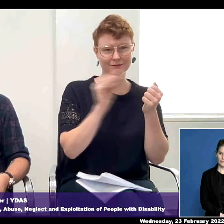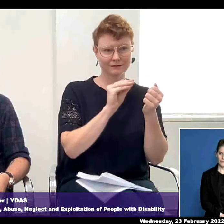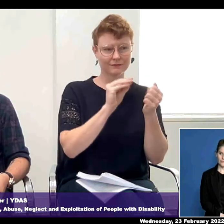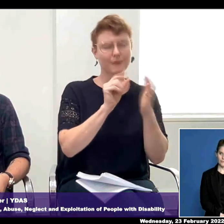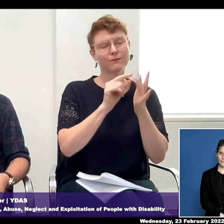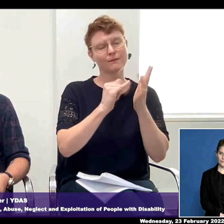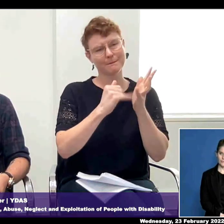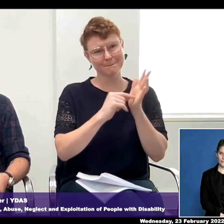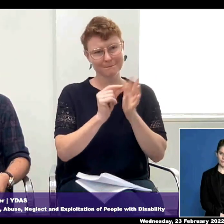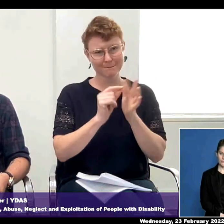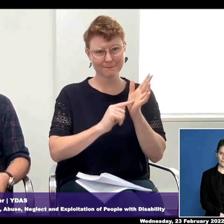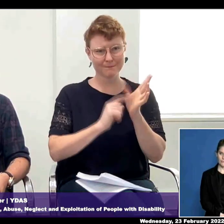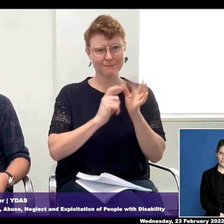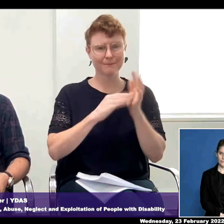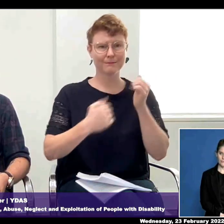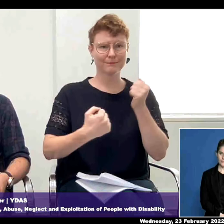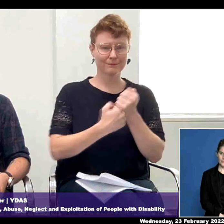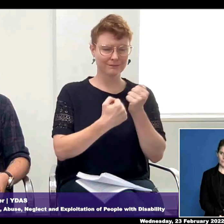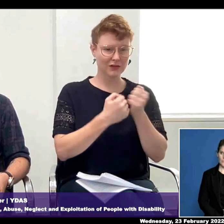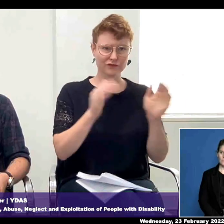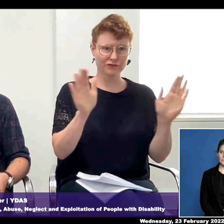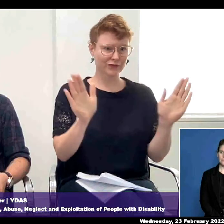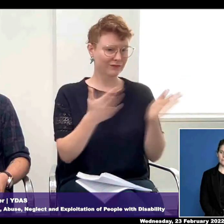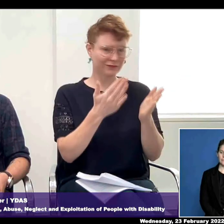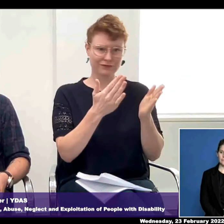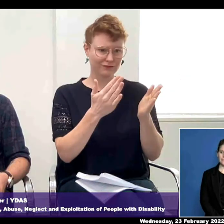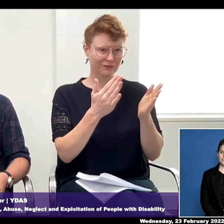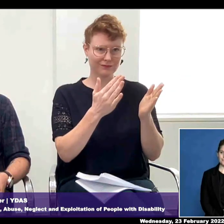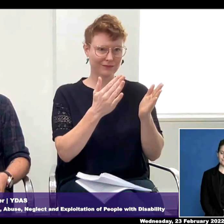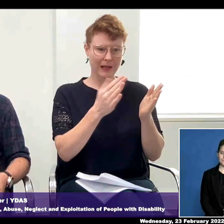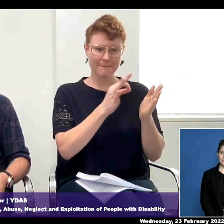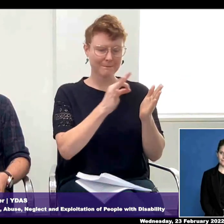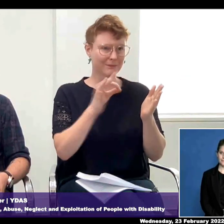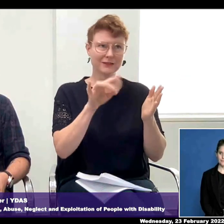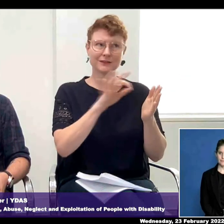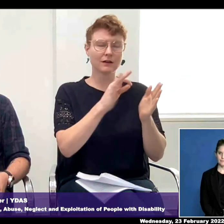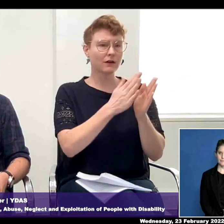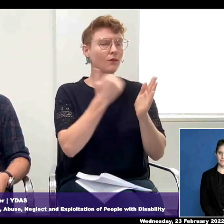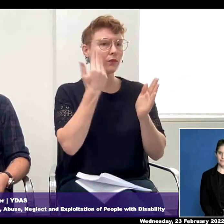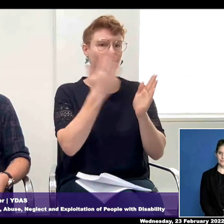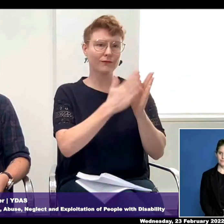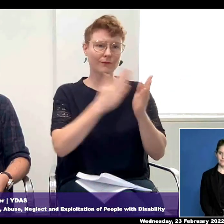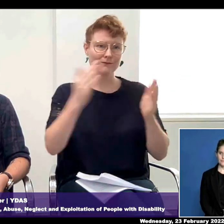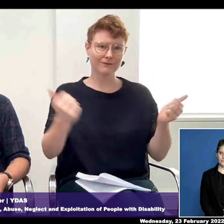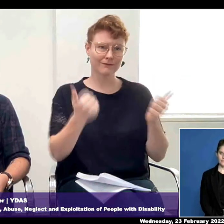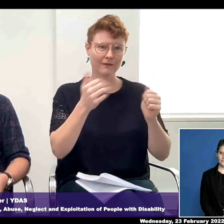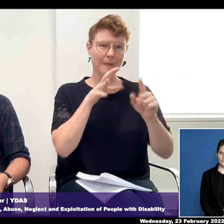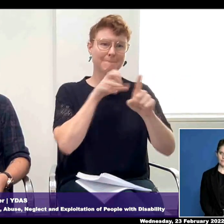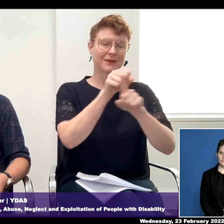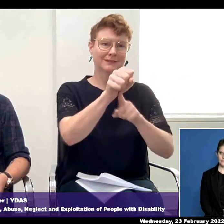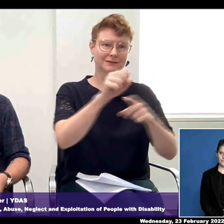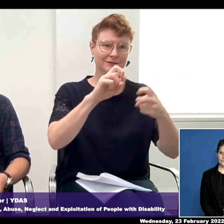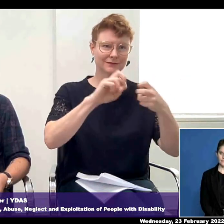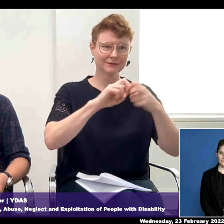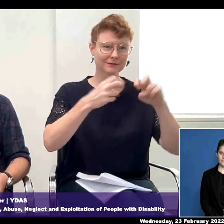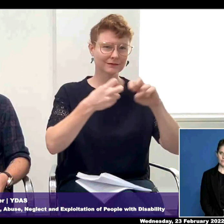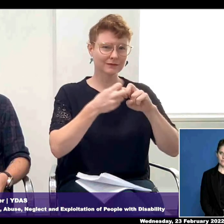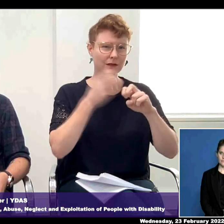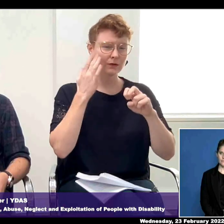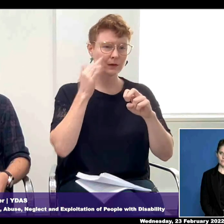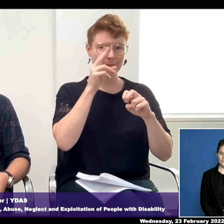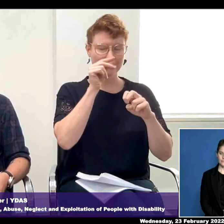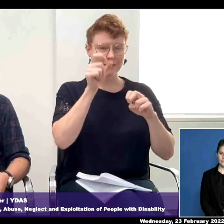And at that point when supports are cut off, sometimes there is not sufficient time to